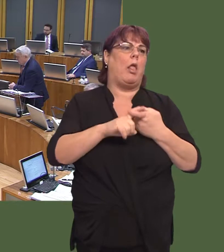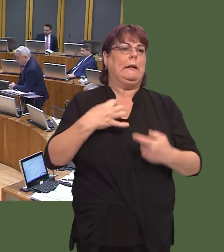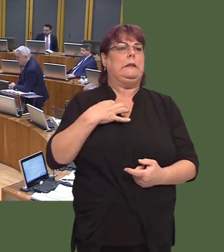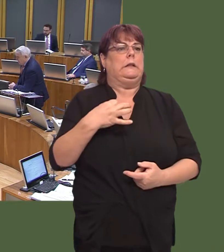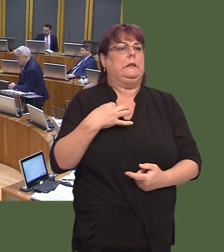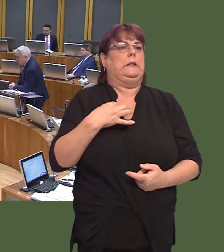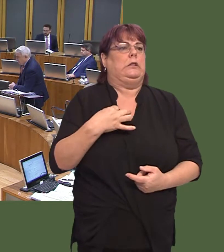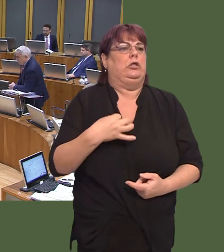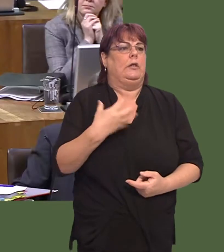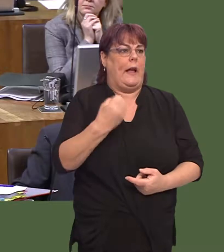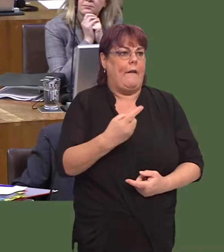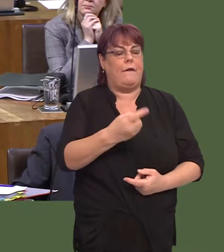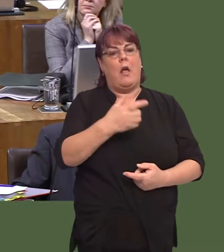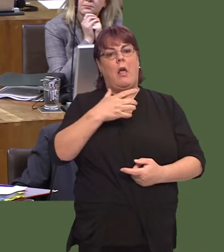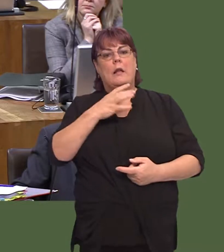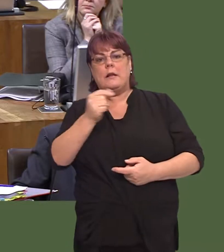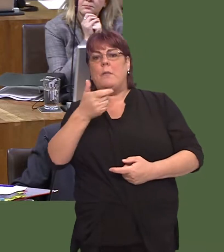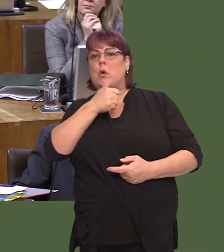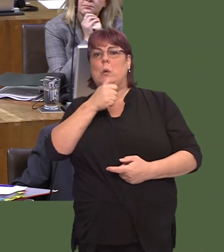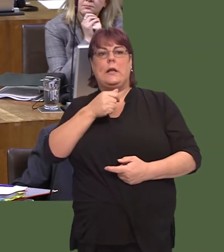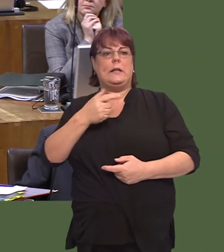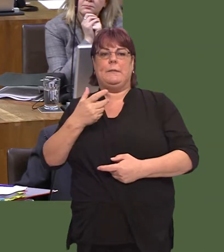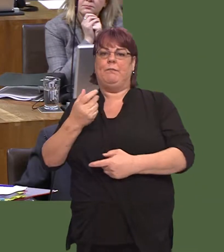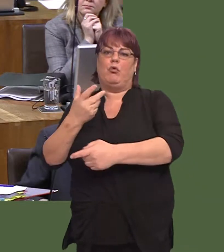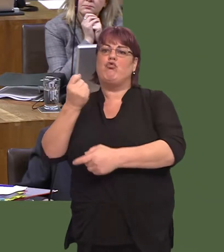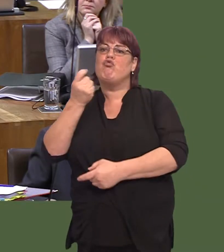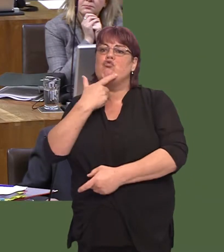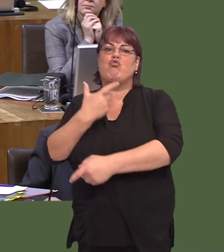But, for the vast majority of people, this will have two outcomes.